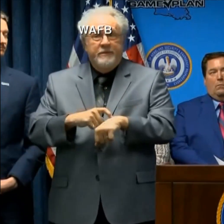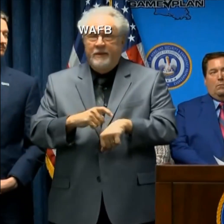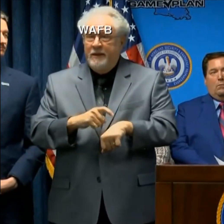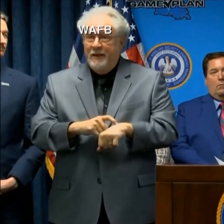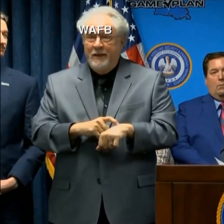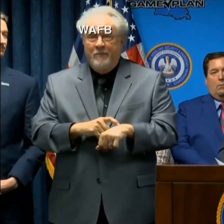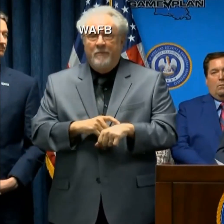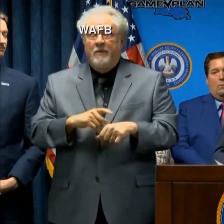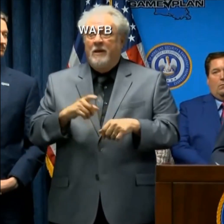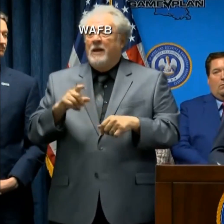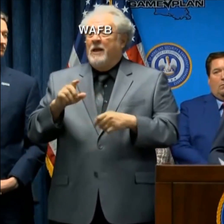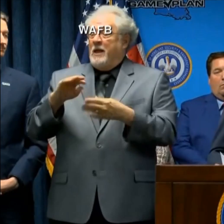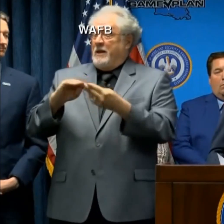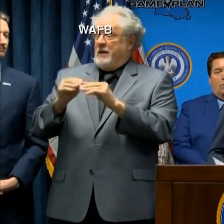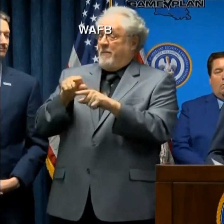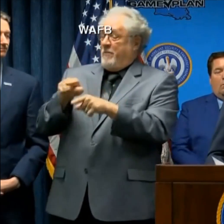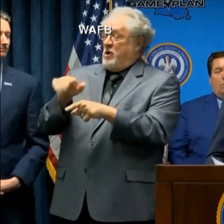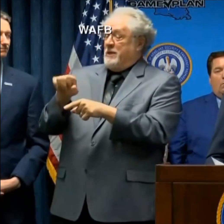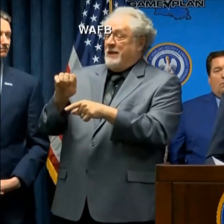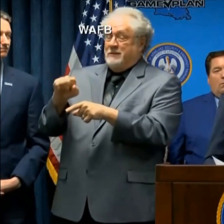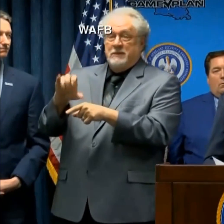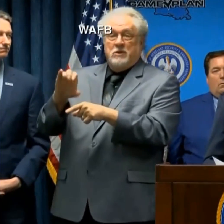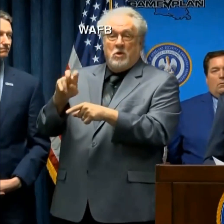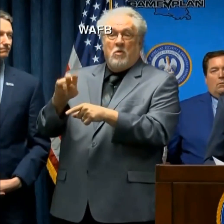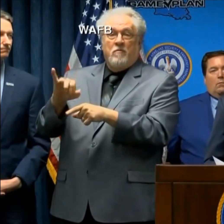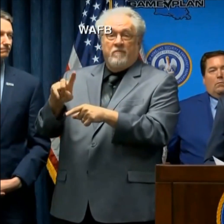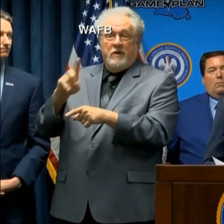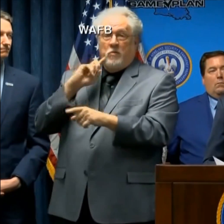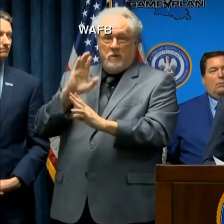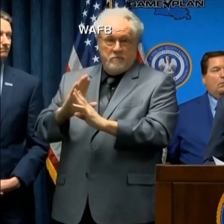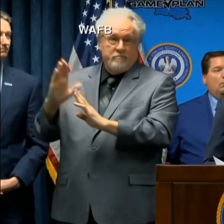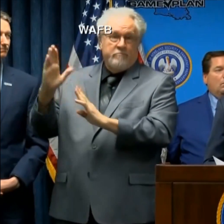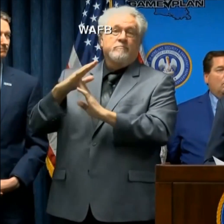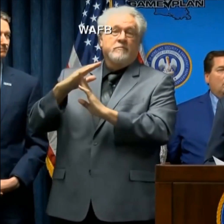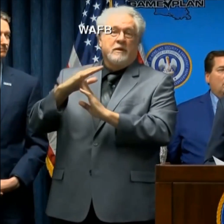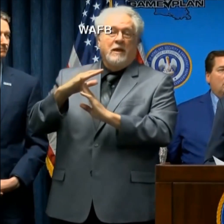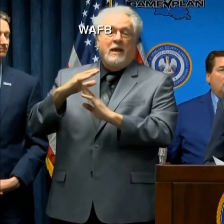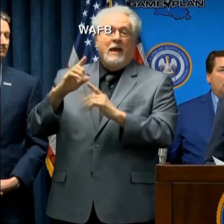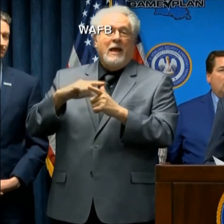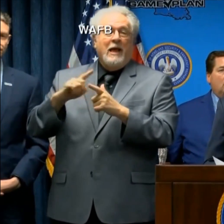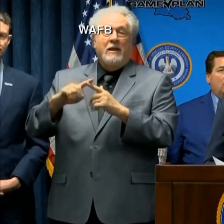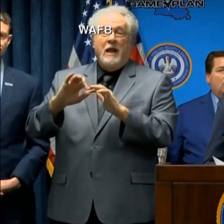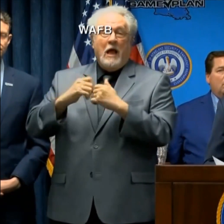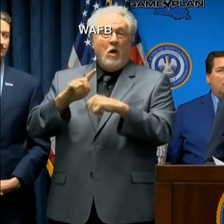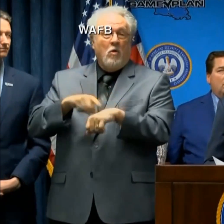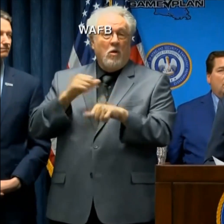number of cases of code in my team will peak and the duration of this event